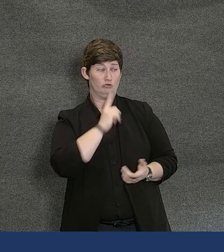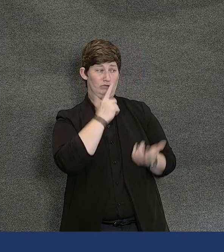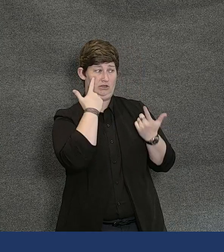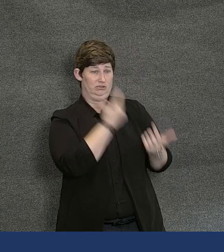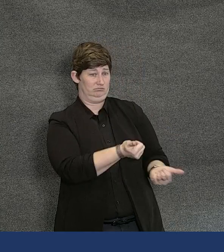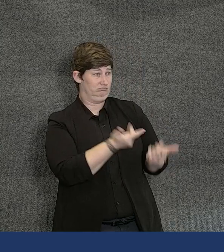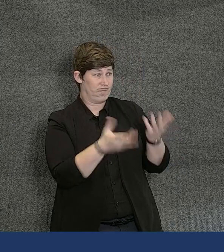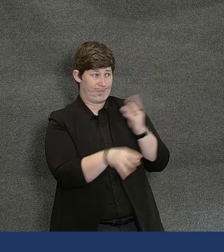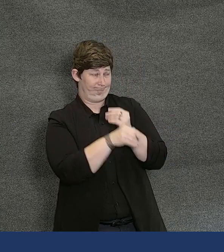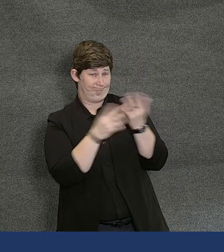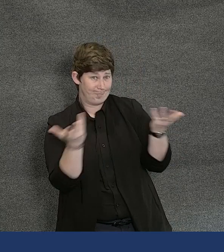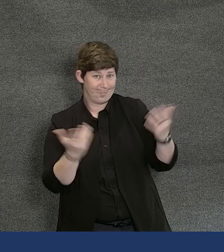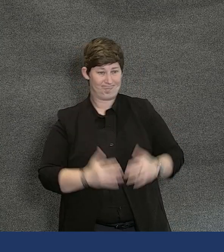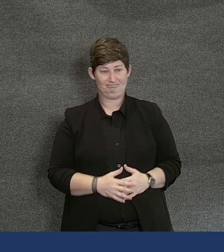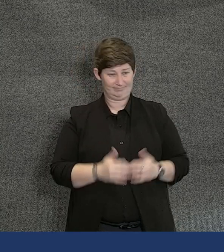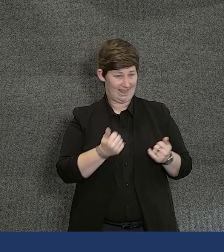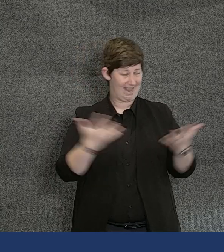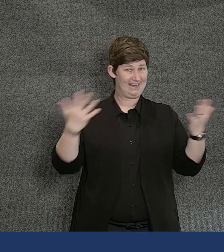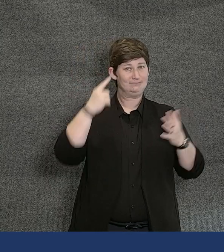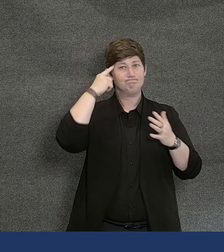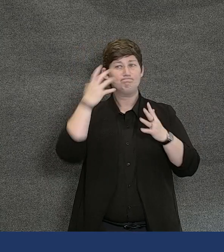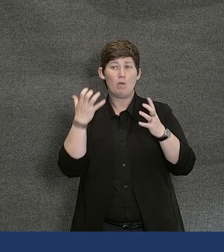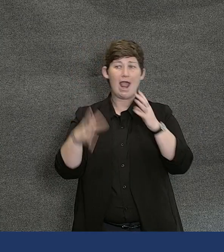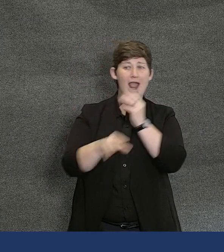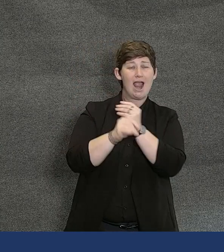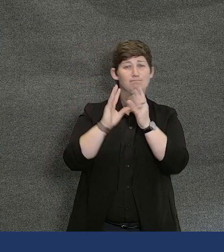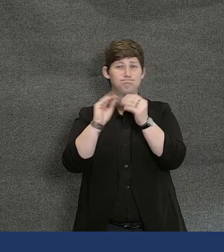Any particular thing you want to add to this? Yeah, I mean,